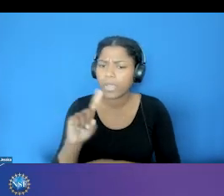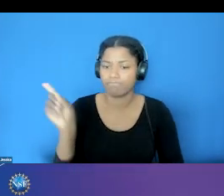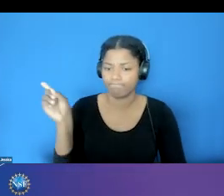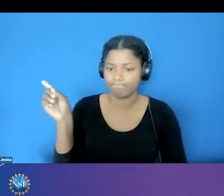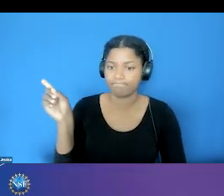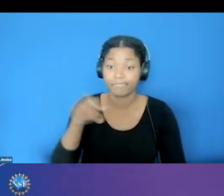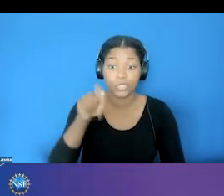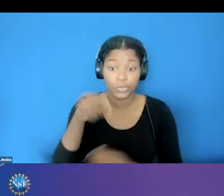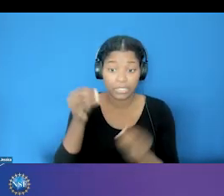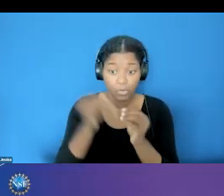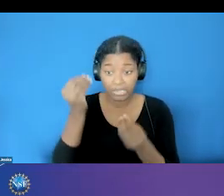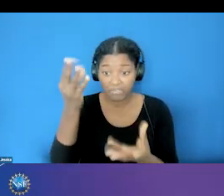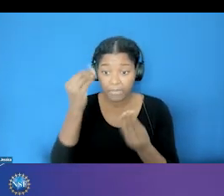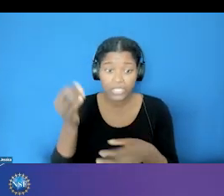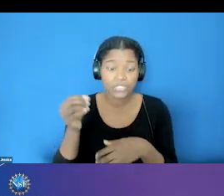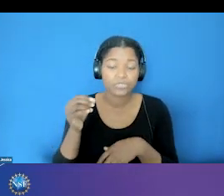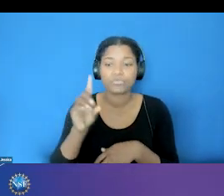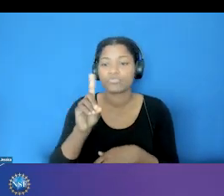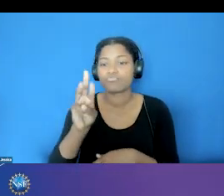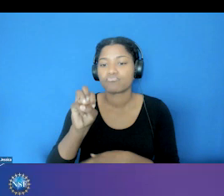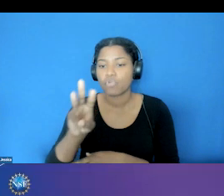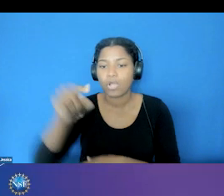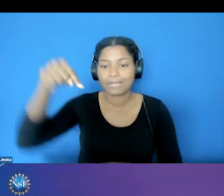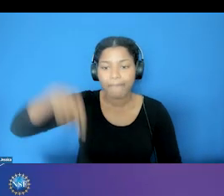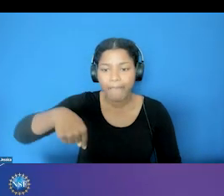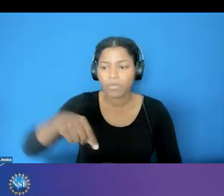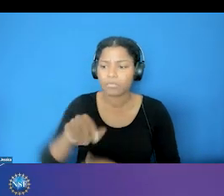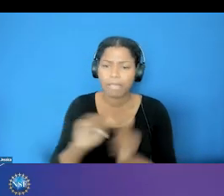So you need more information about drawing down, how to draw down, where to draw down?